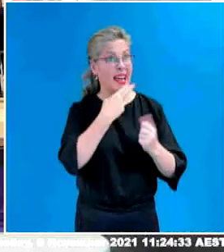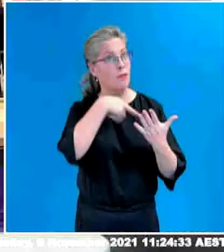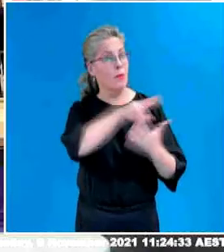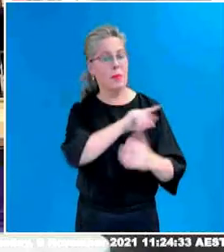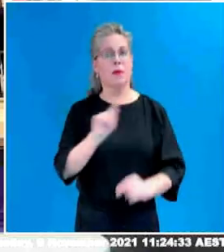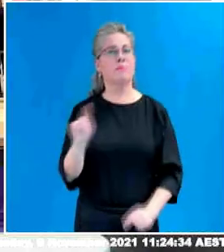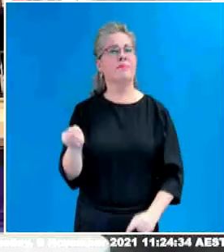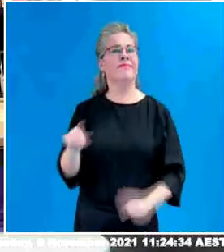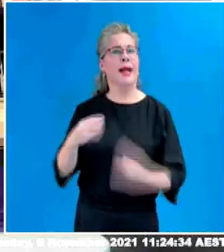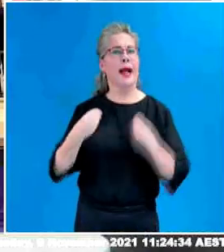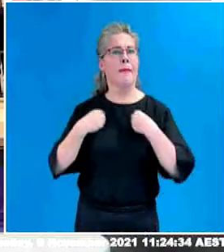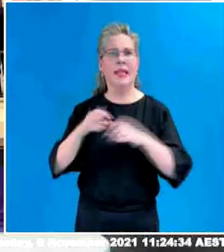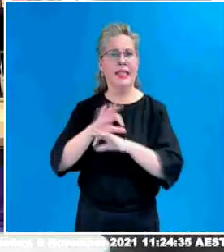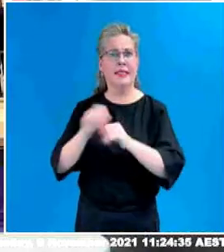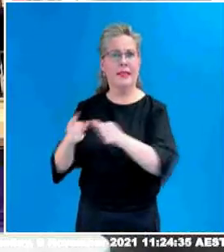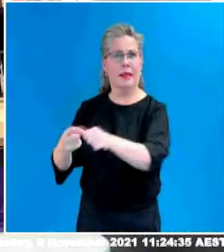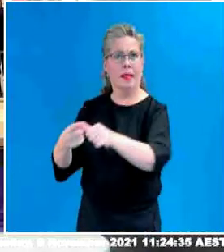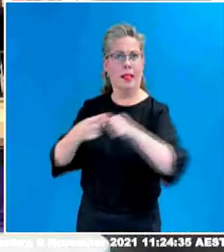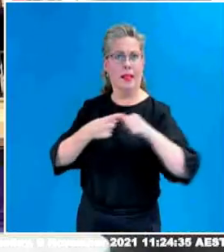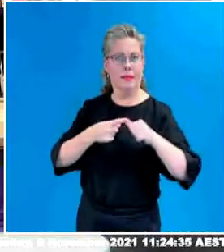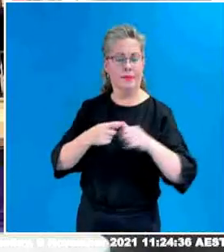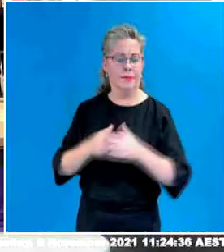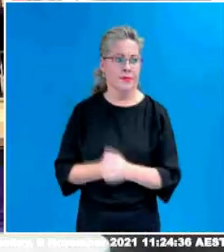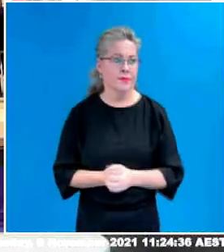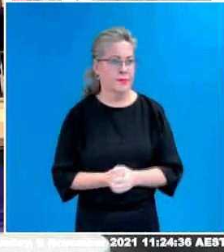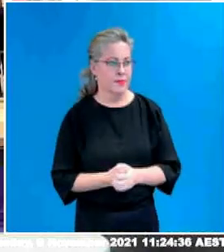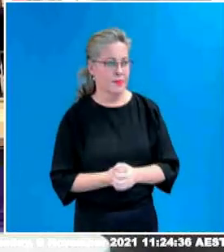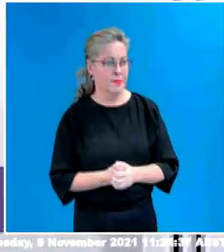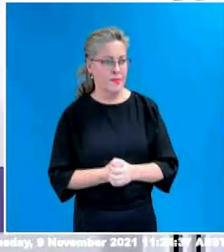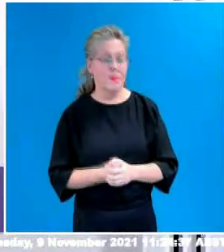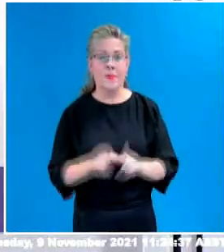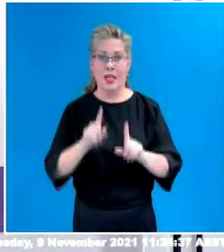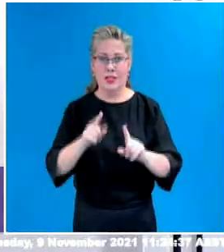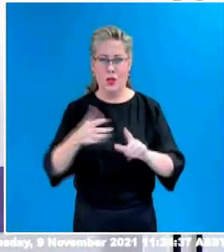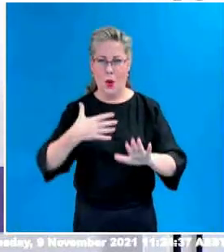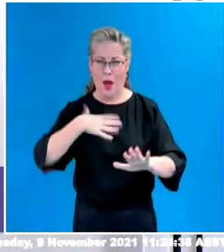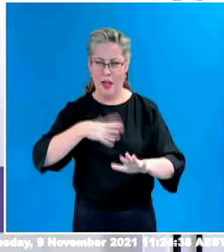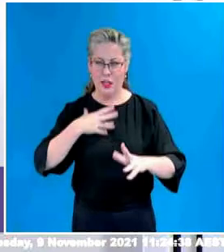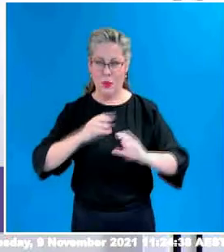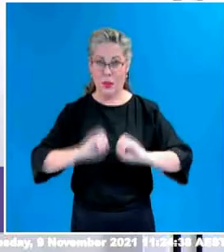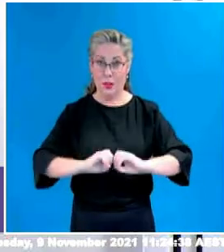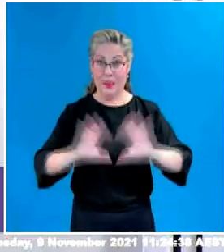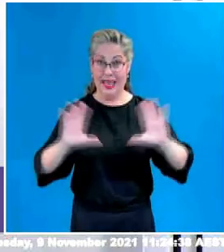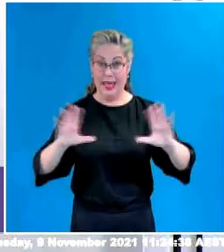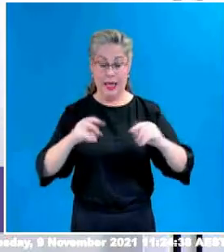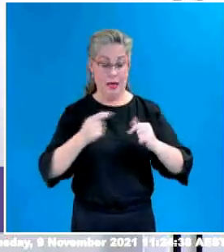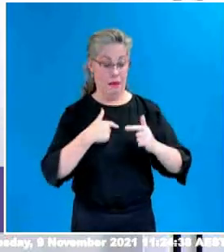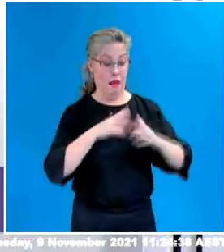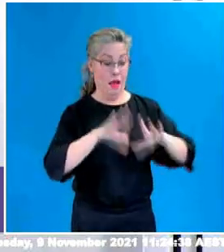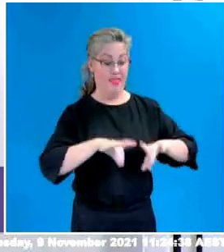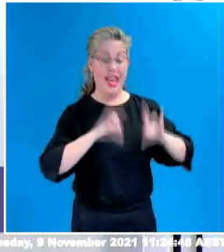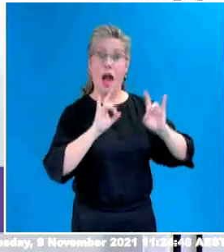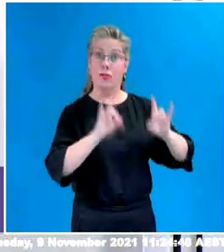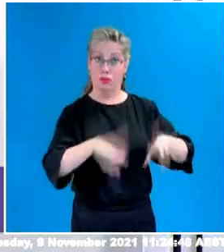For those following, the Modern Slavery Act we are talking about is Commonwealth legislation? That's right.